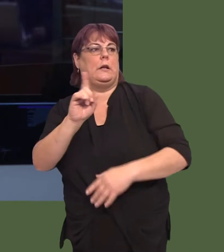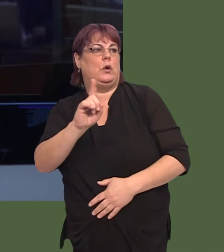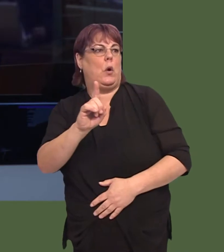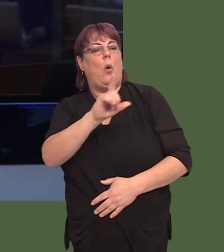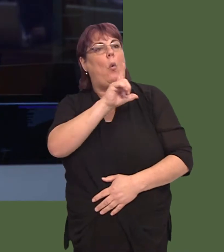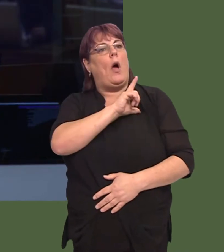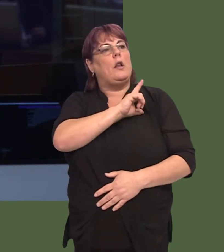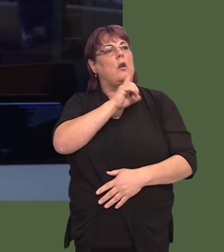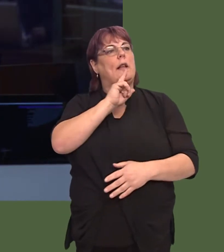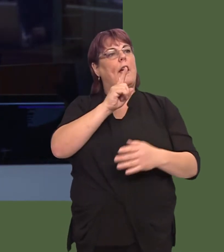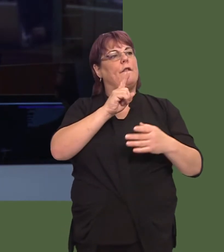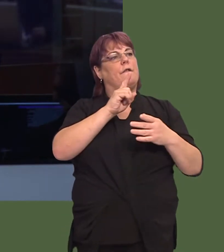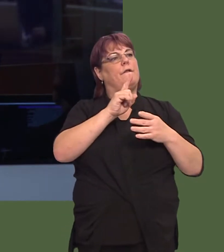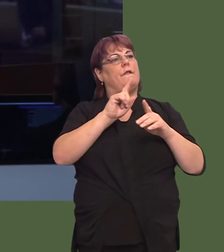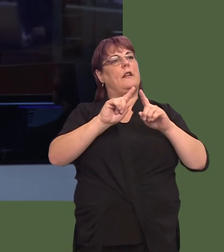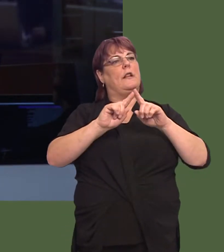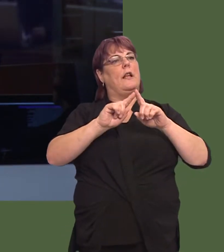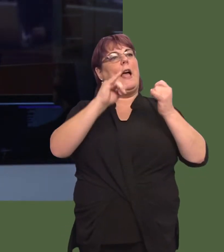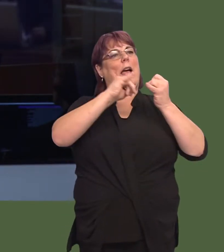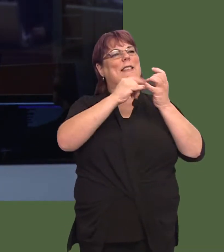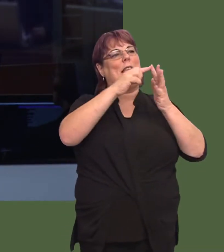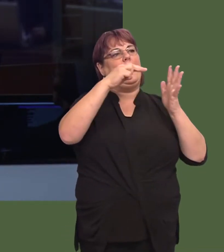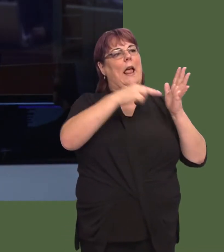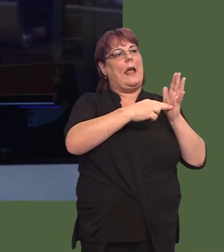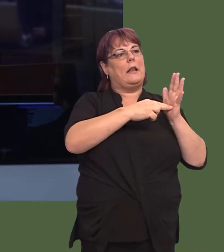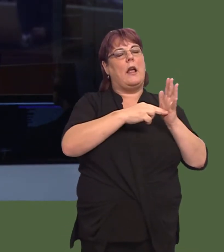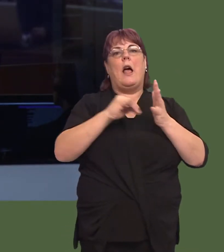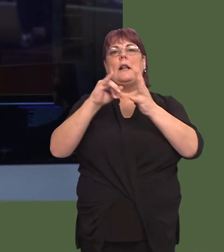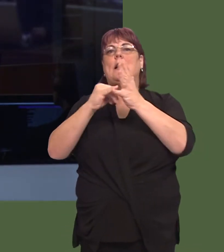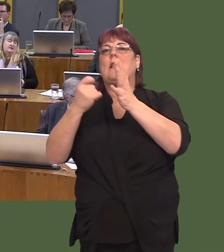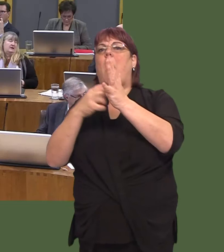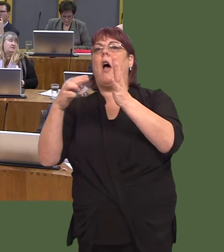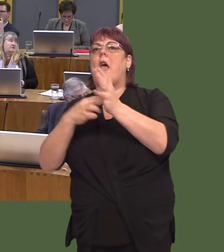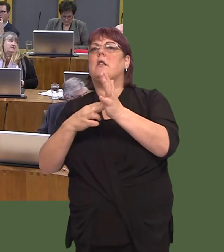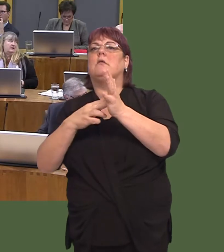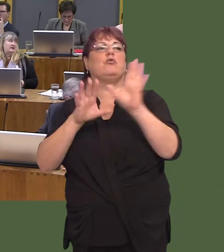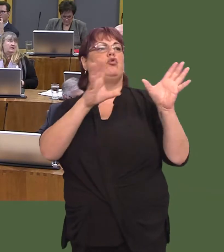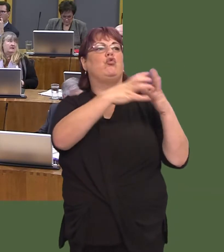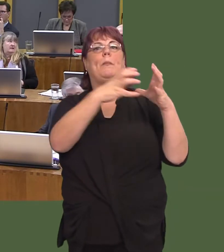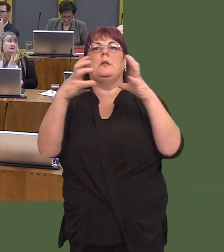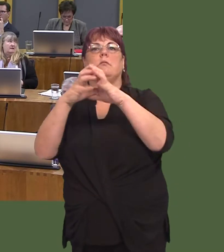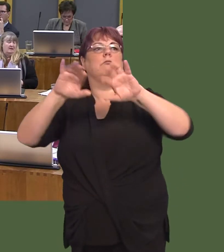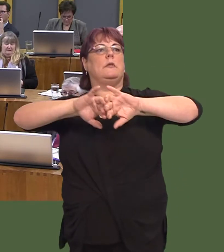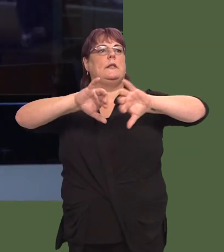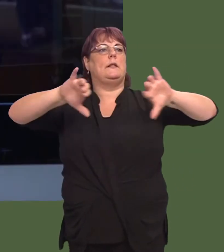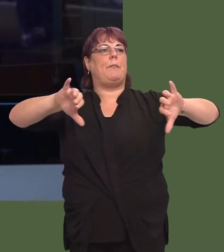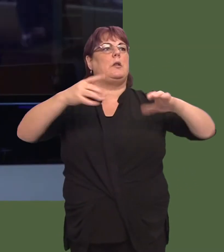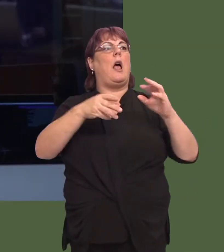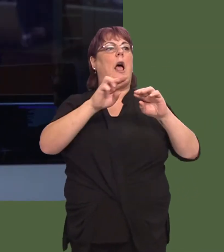the distinction between SEN and SRN nurses and on-the-ward training, particularly for